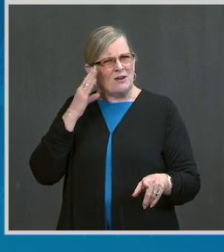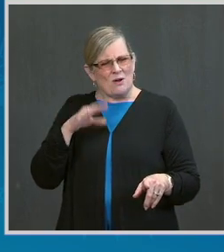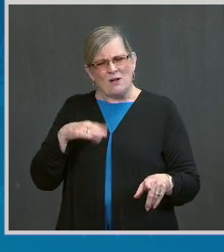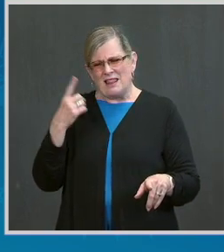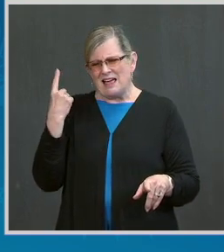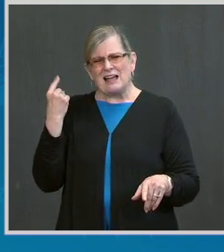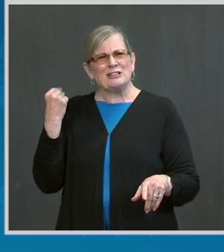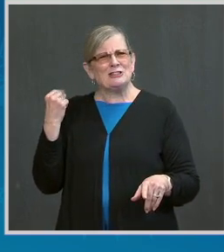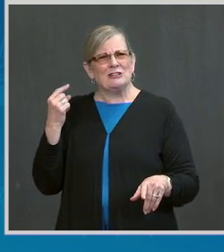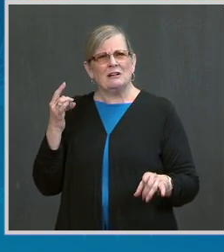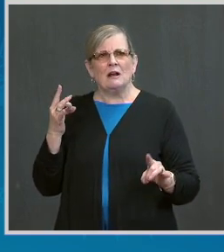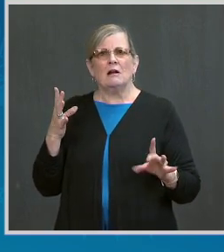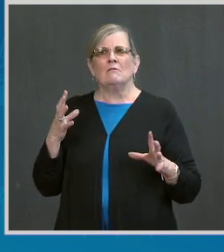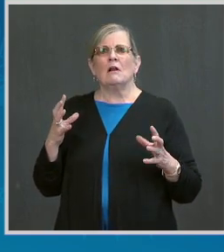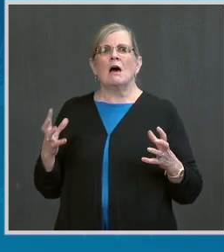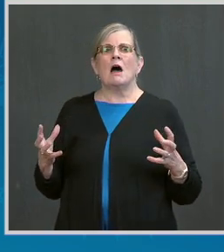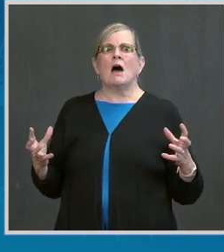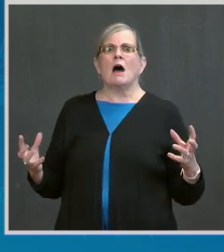So much pain for so many,